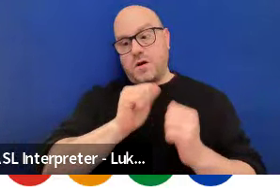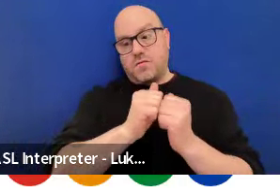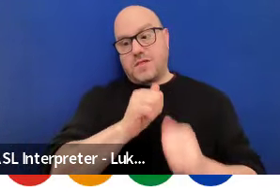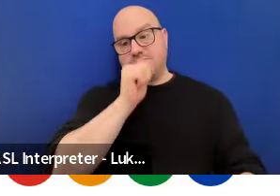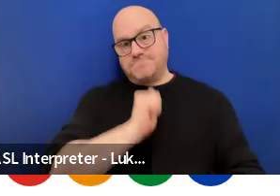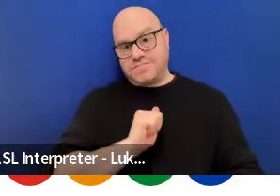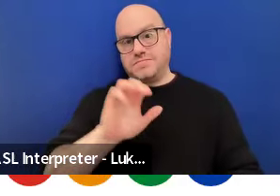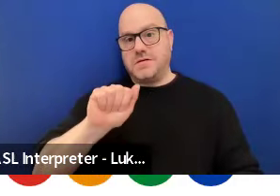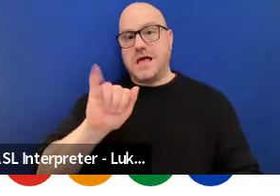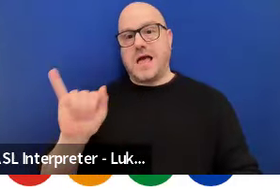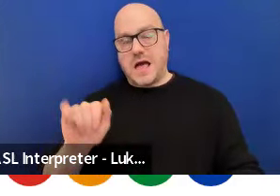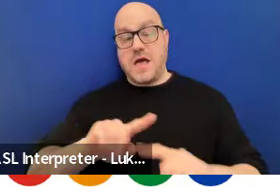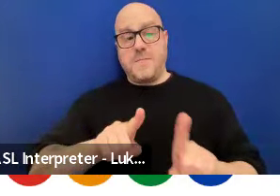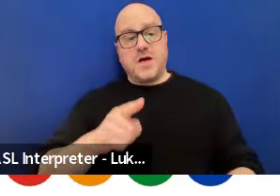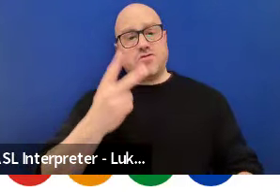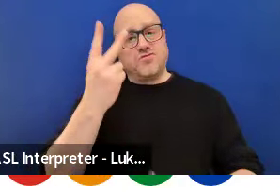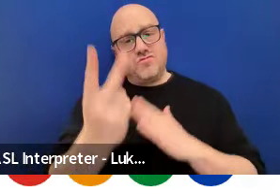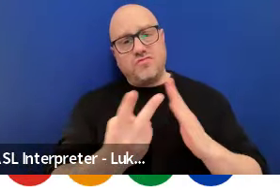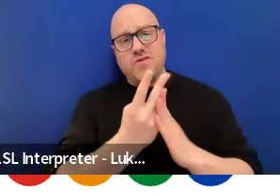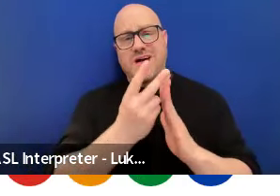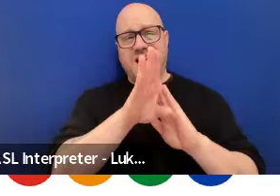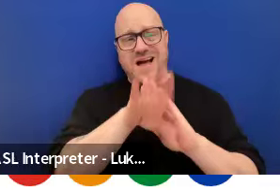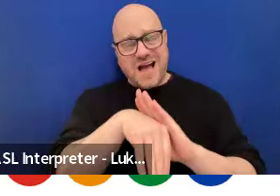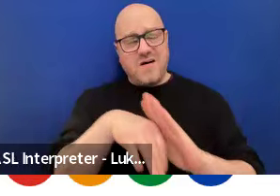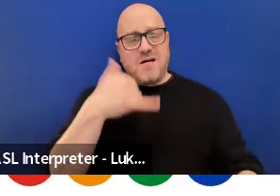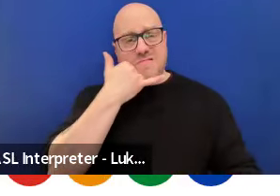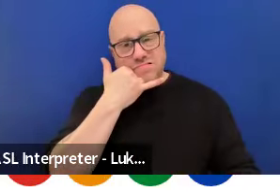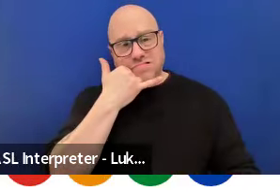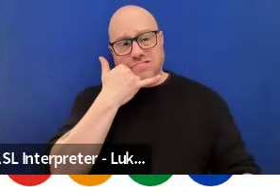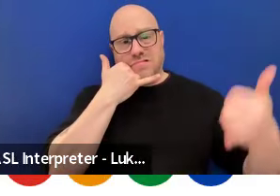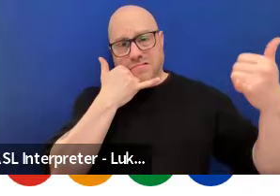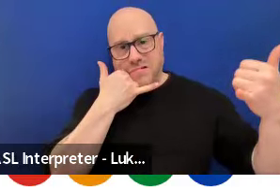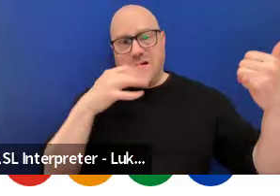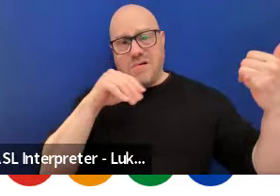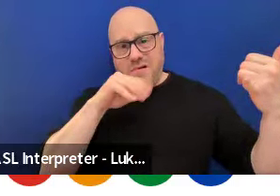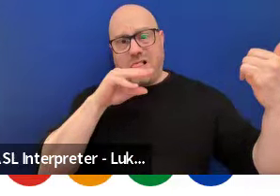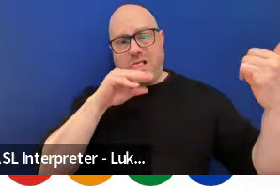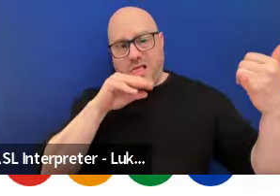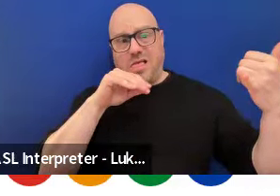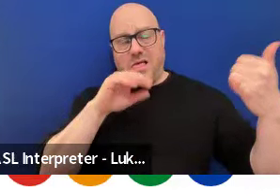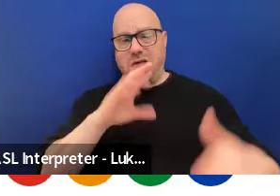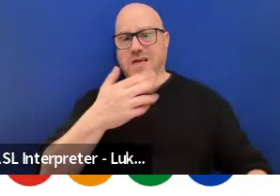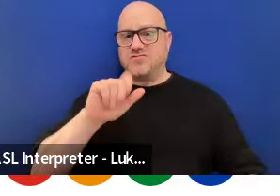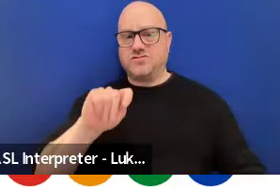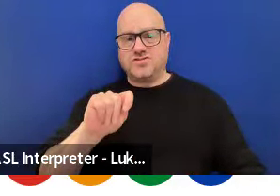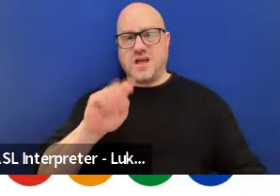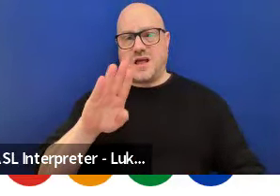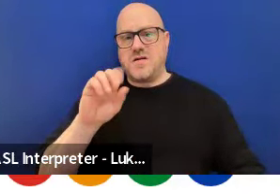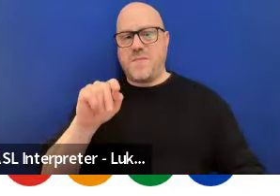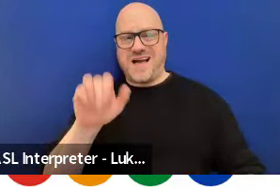WE NEED TO LEARN HOW TO DEAL WITH IT. I WAS ON THE PHONE FOR TWO AND